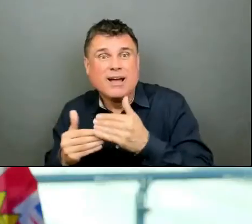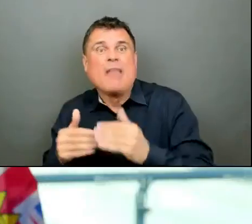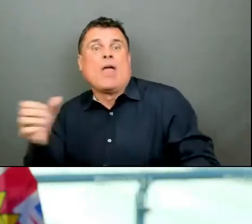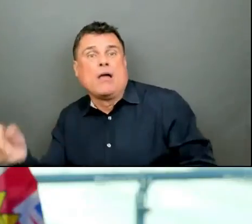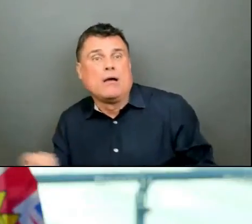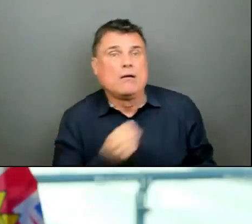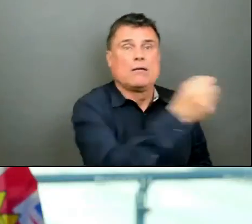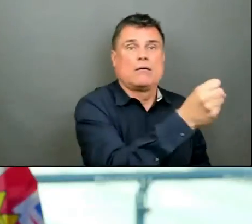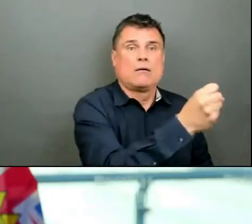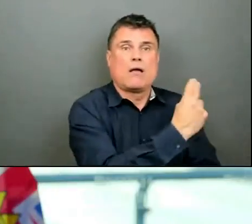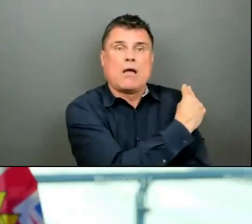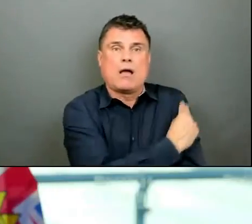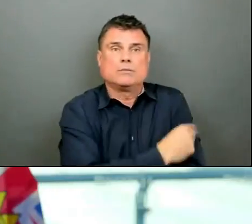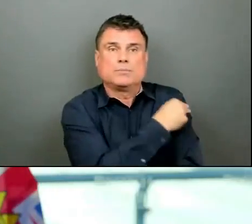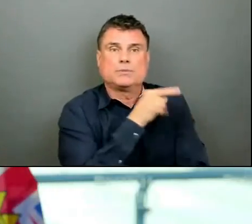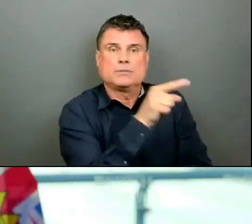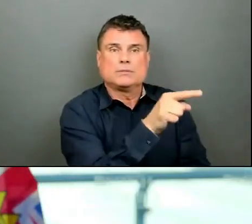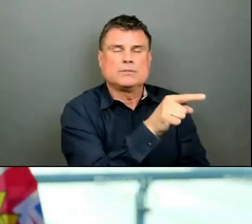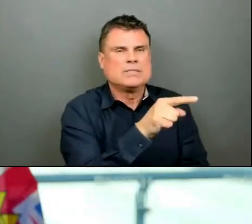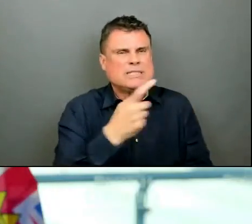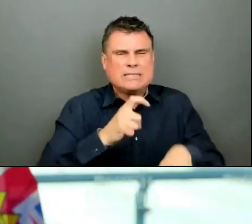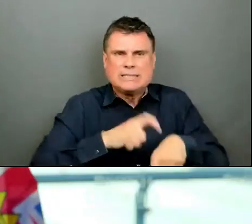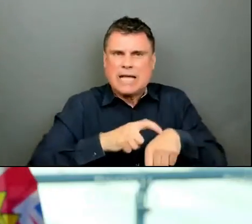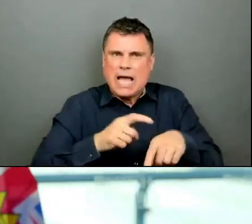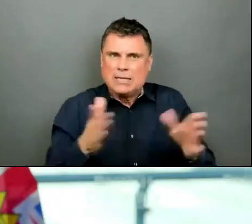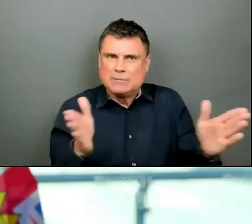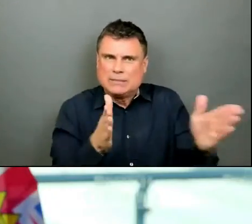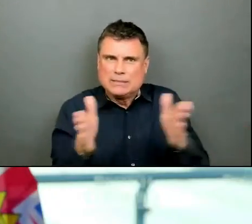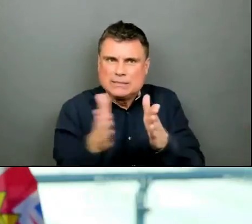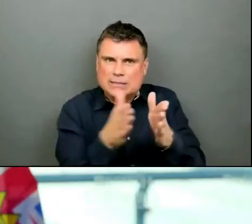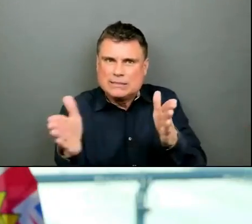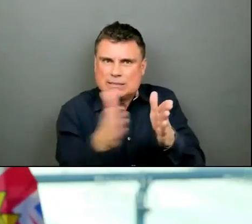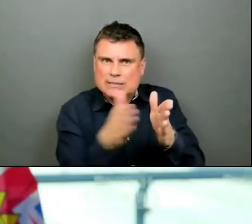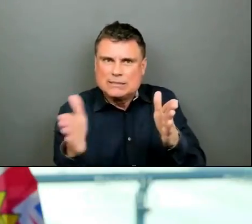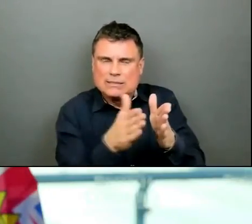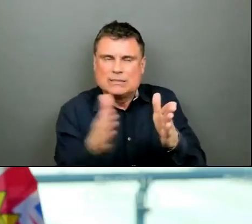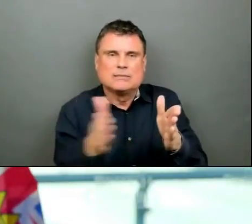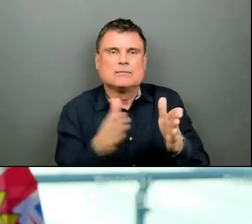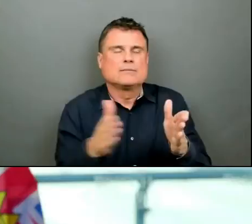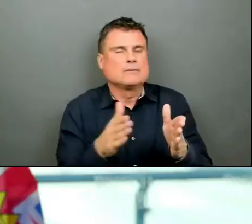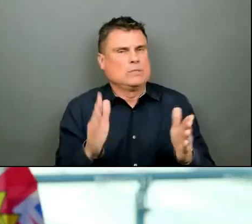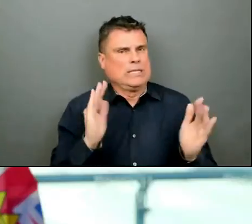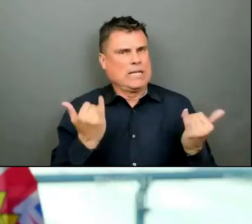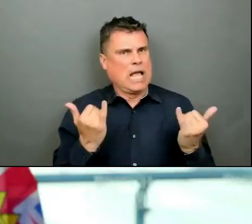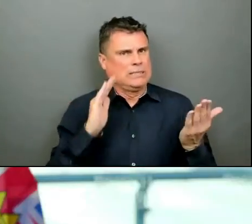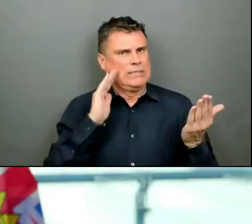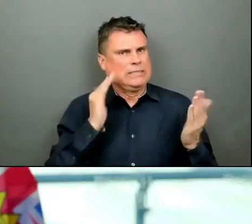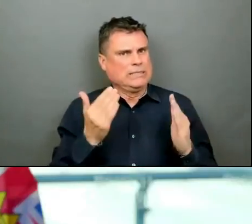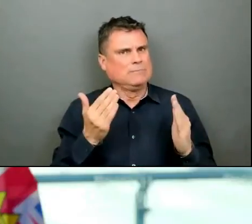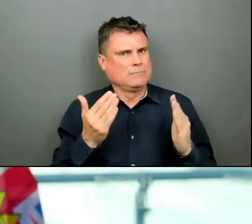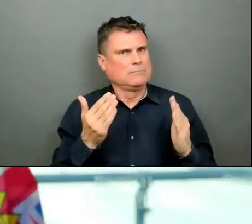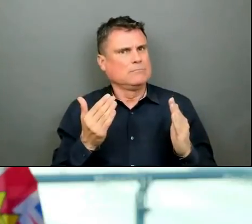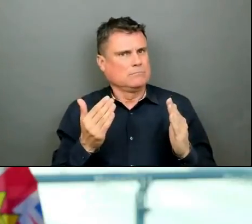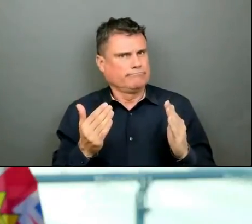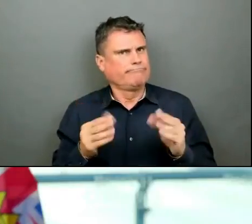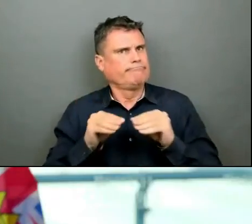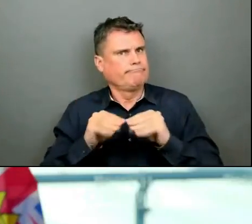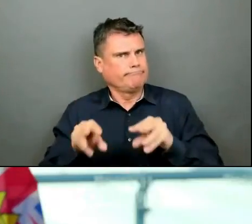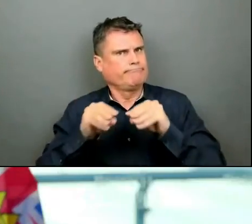are seeing is that that time ment it seems trans mix is mission is